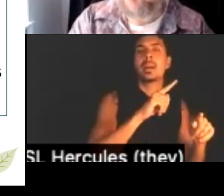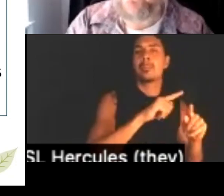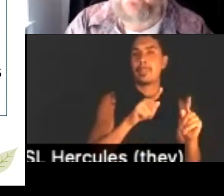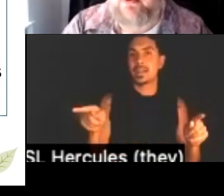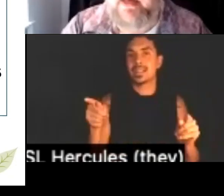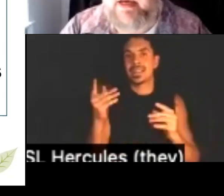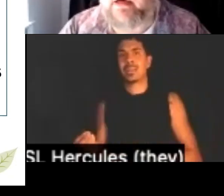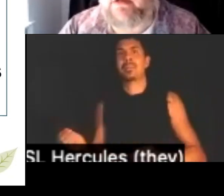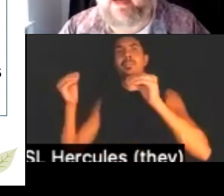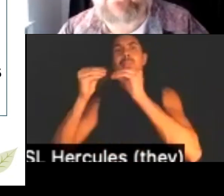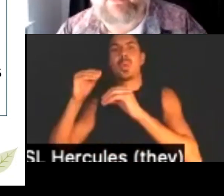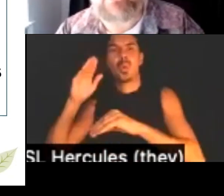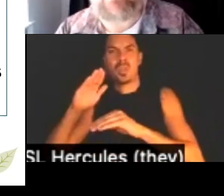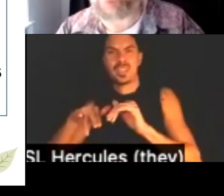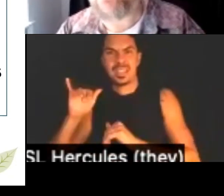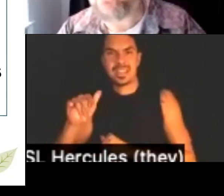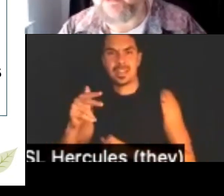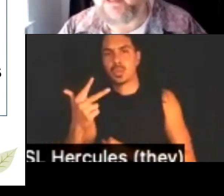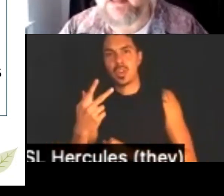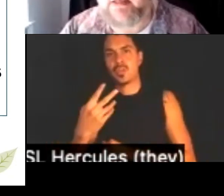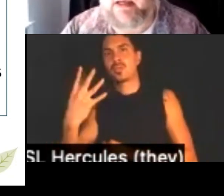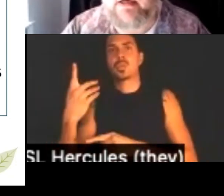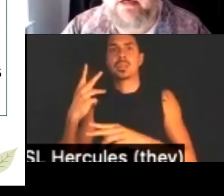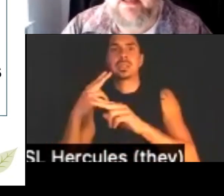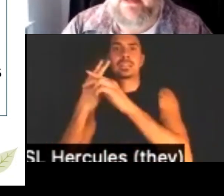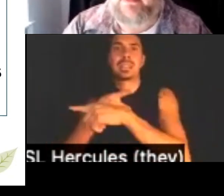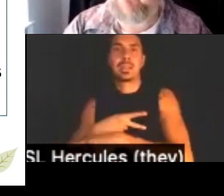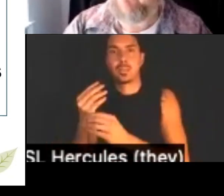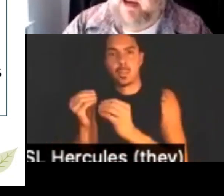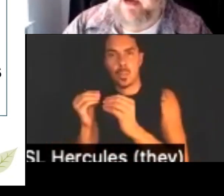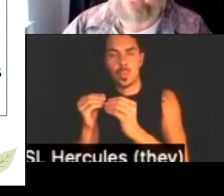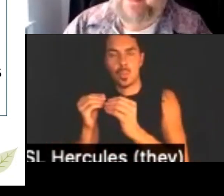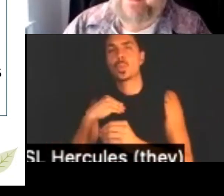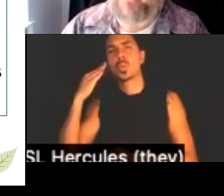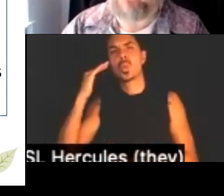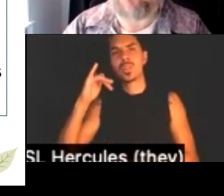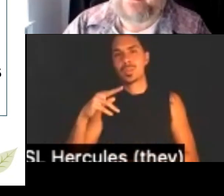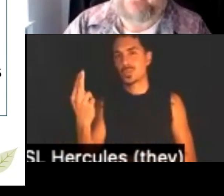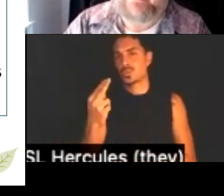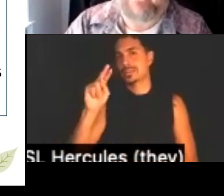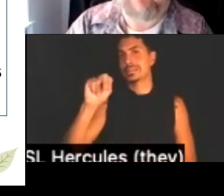We also know that a lot of trans folks are using nicotine. about three times higher